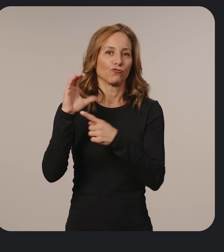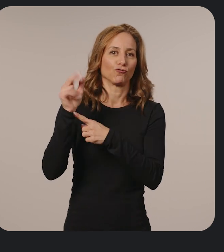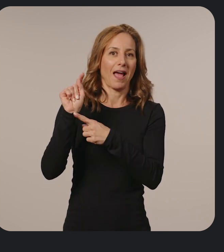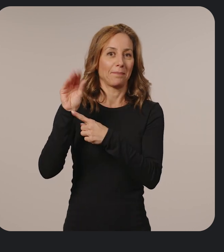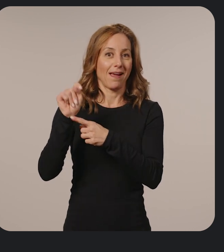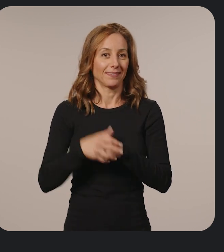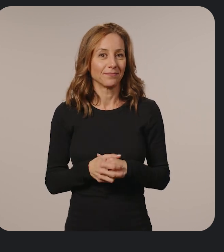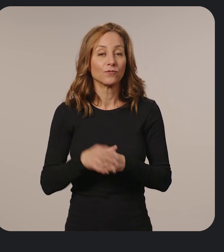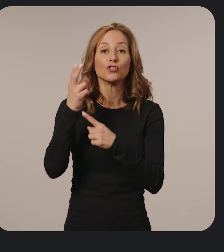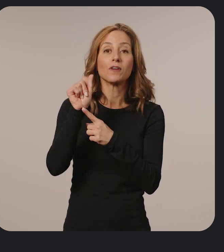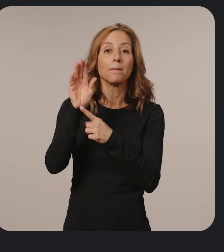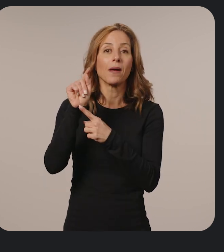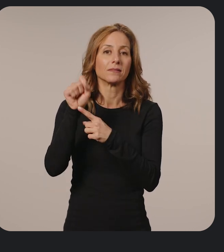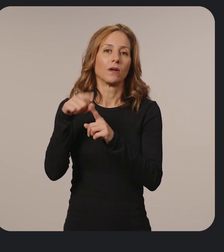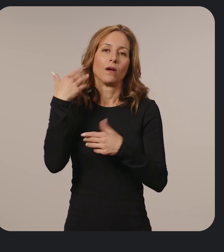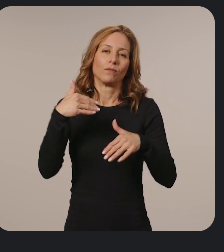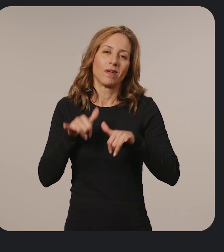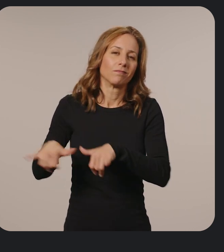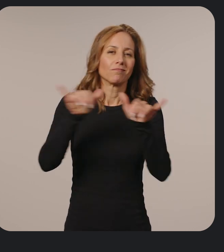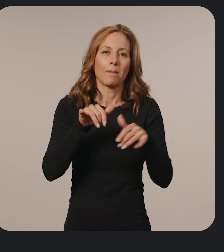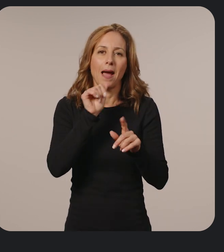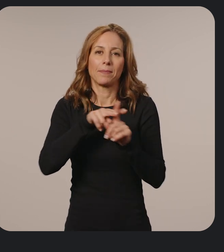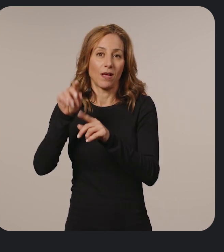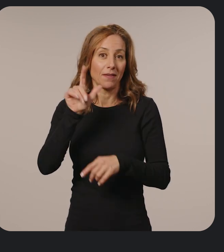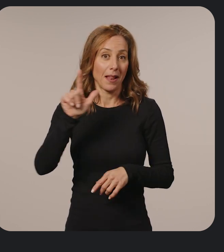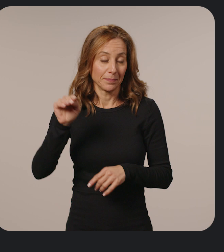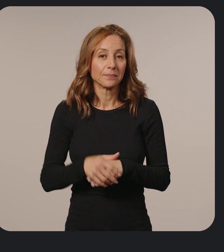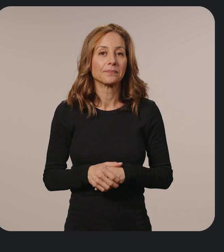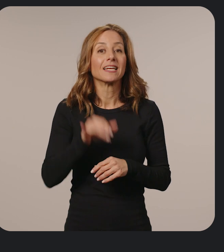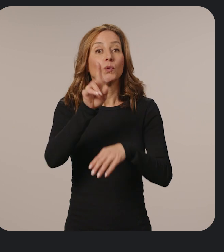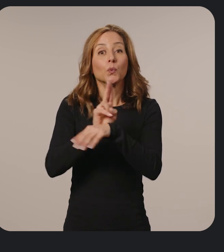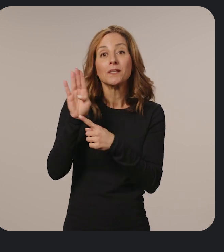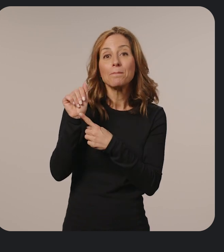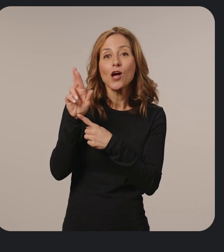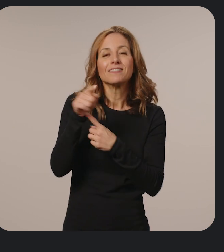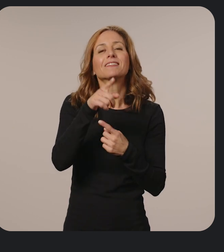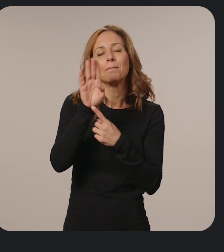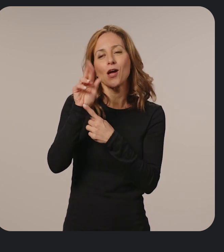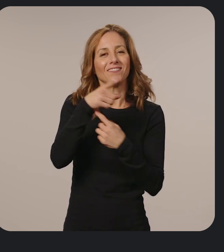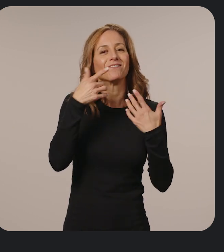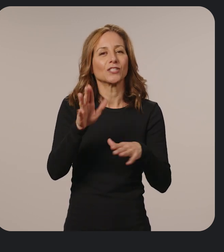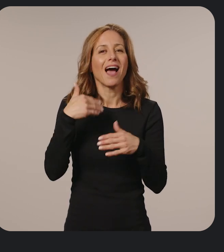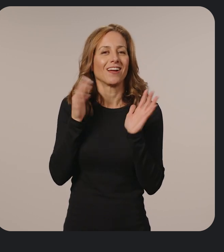Chat bots are one of the most common applications of LLMs. If you use Bard, you've had a conversation with an LLM first hand.